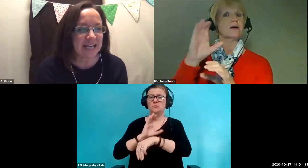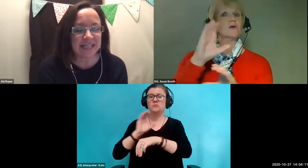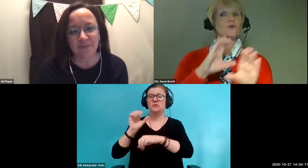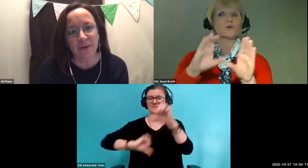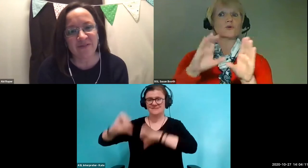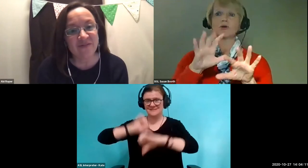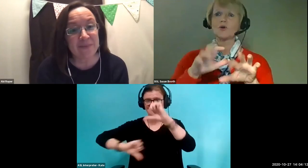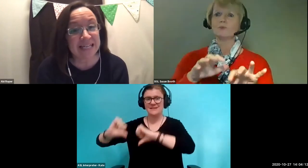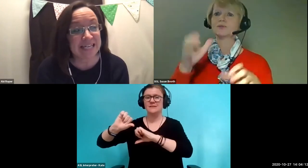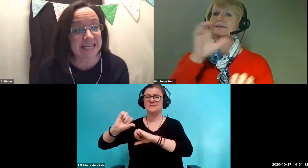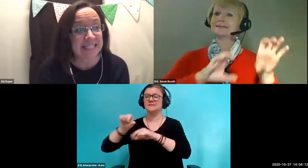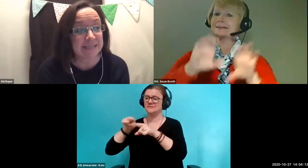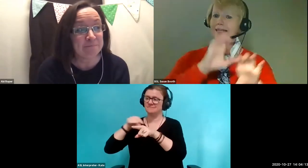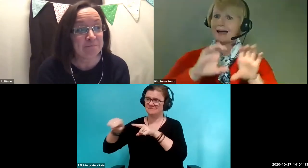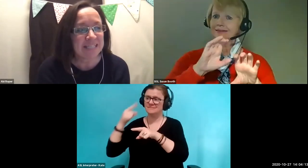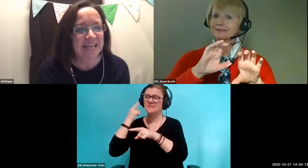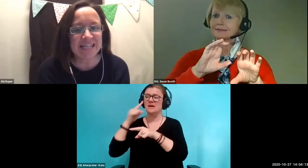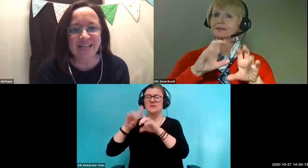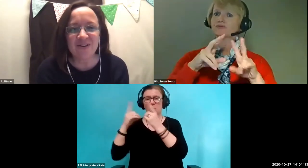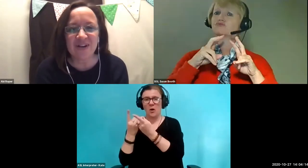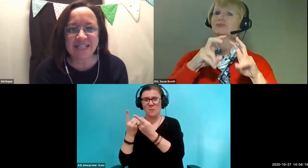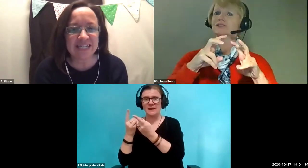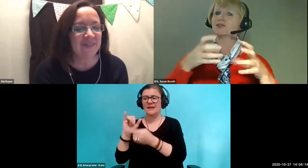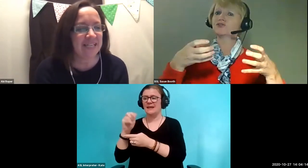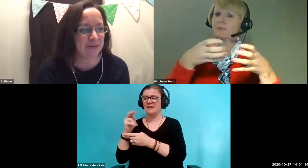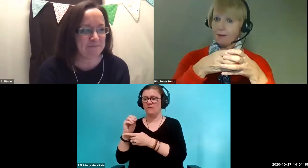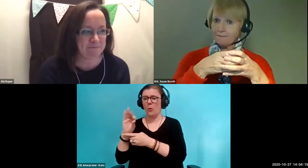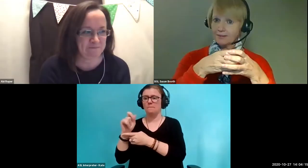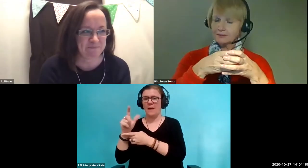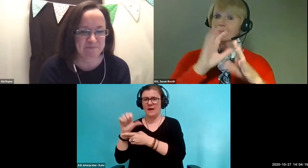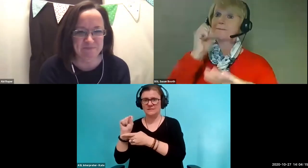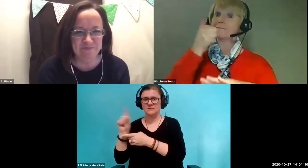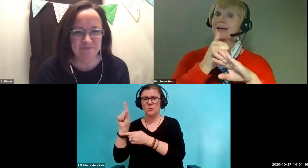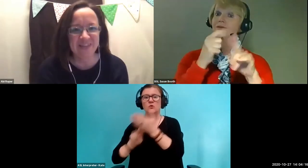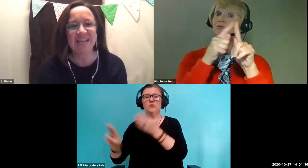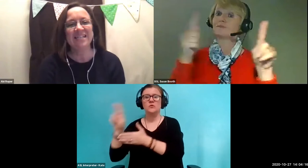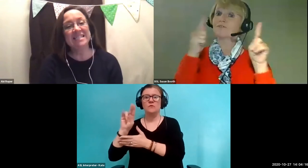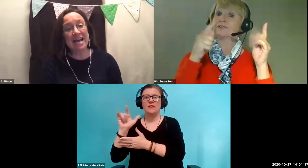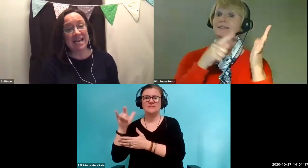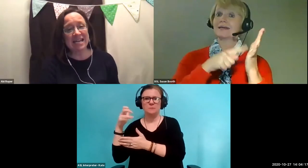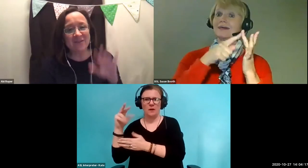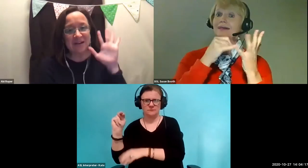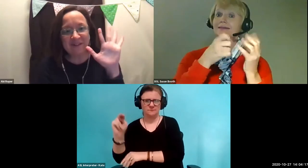unit at the department of informatics in the University of Lisbon today you're going to meet